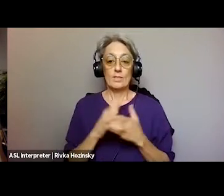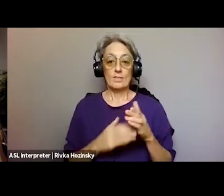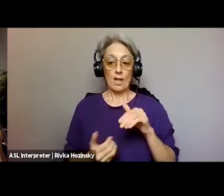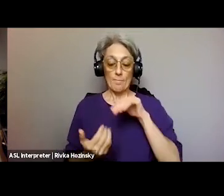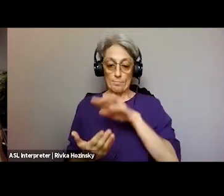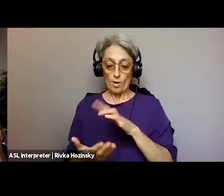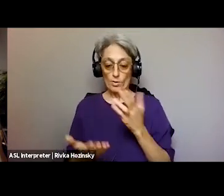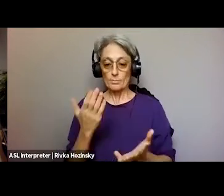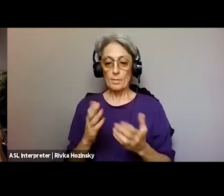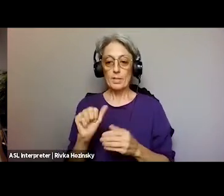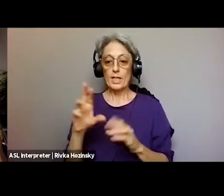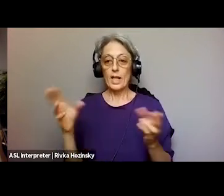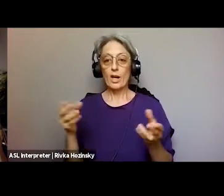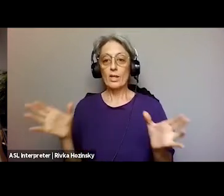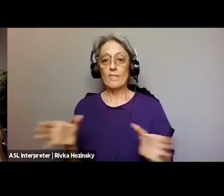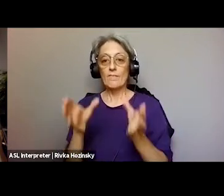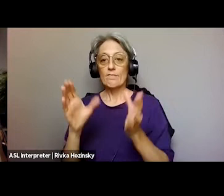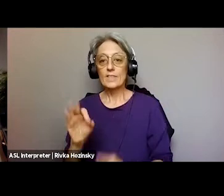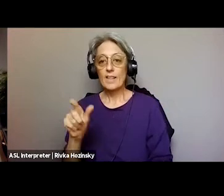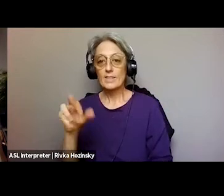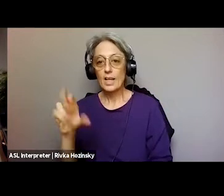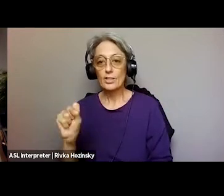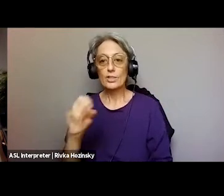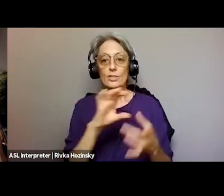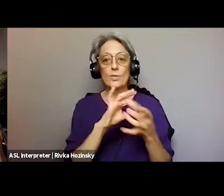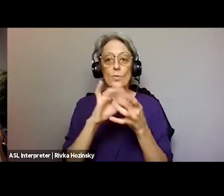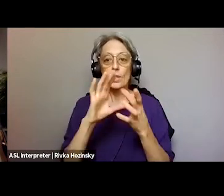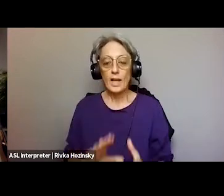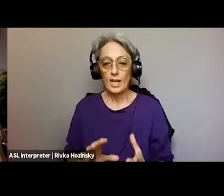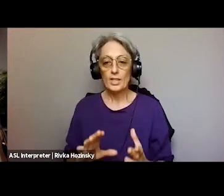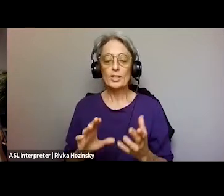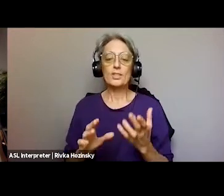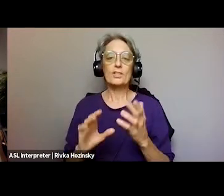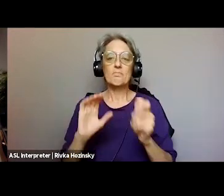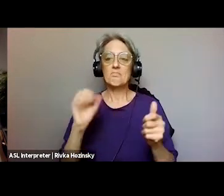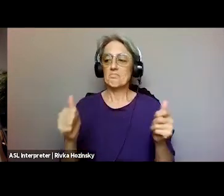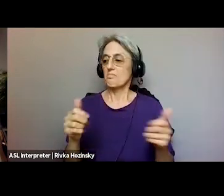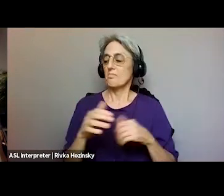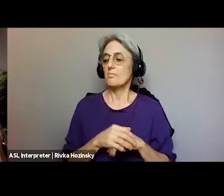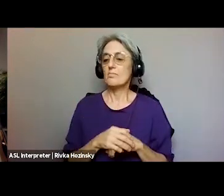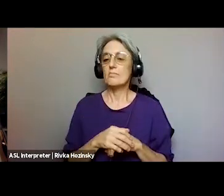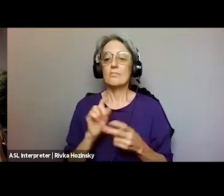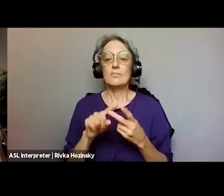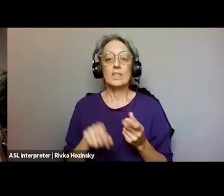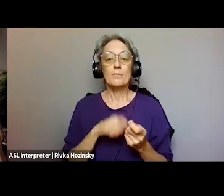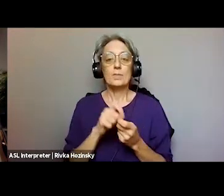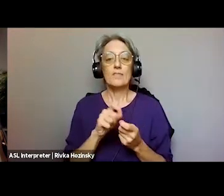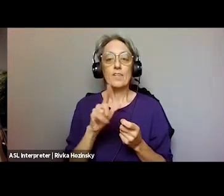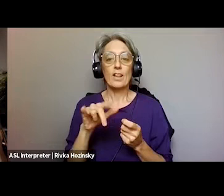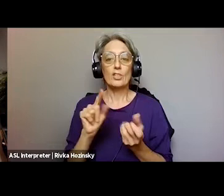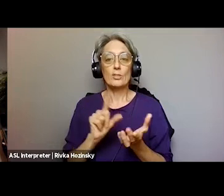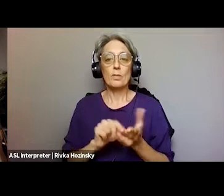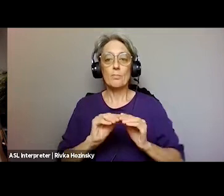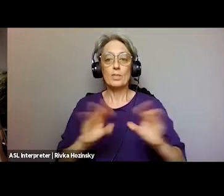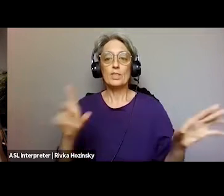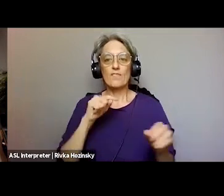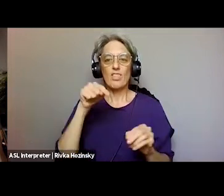and coordinators more specific literature design for this population help with transportation